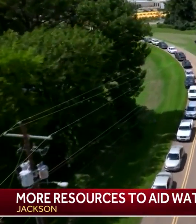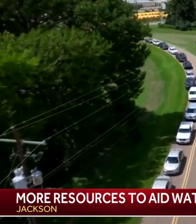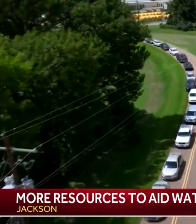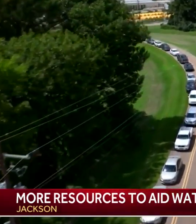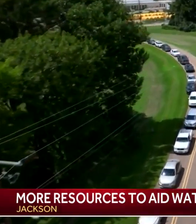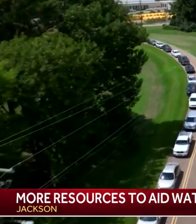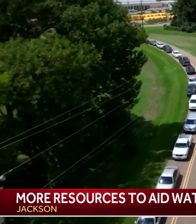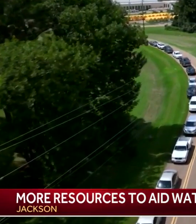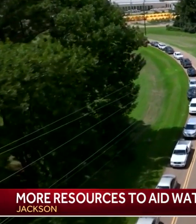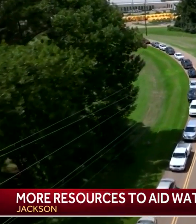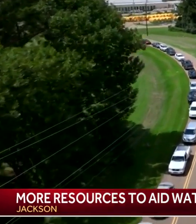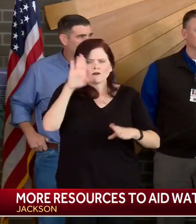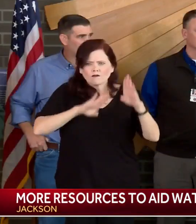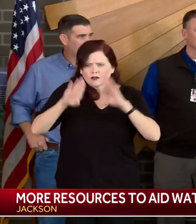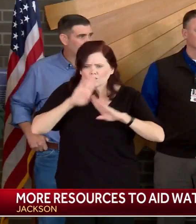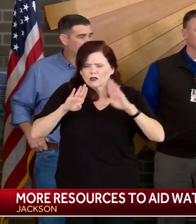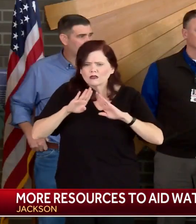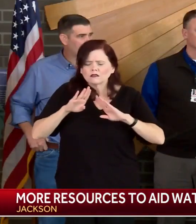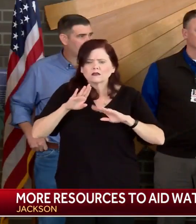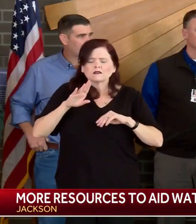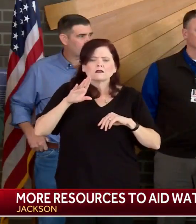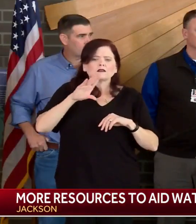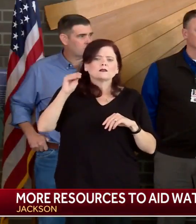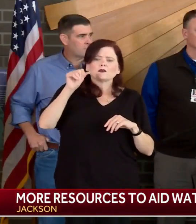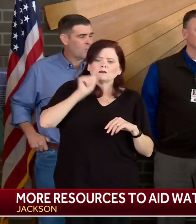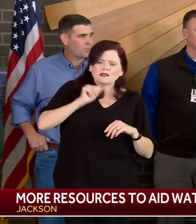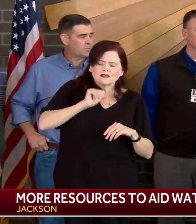<RIGHT NOW THE BOIL WATER NOTICE IS STILL IN AFFECT.